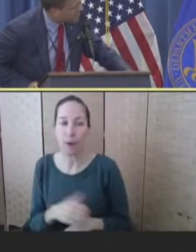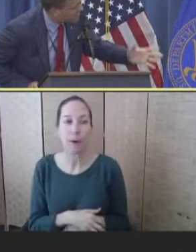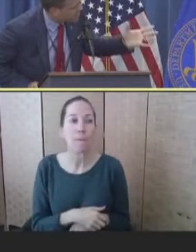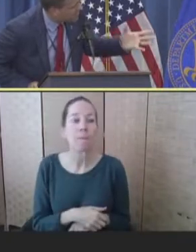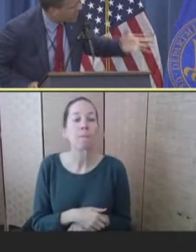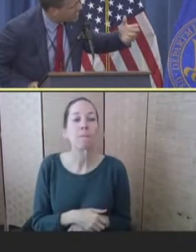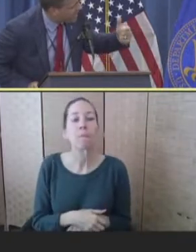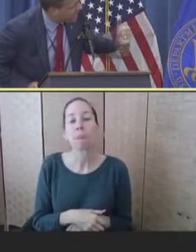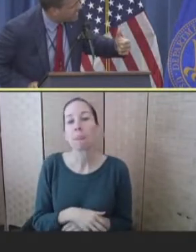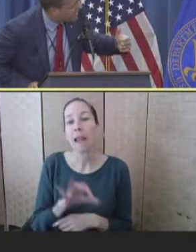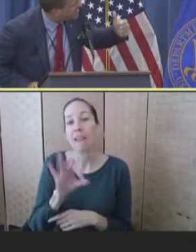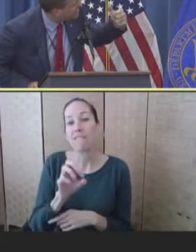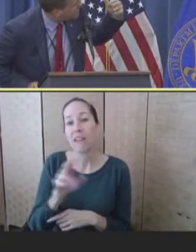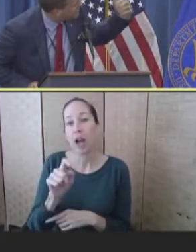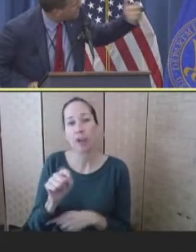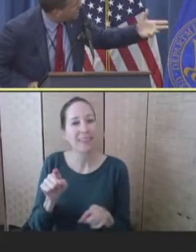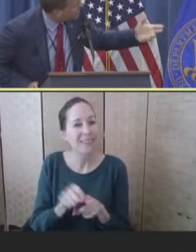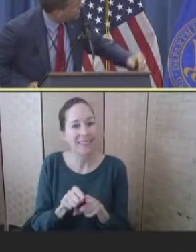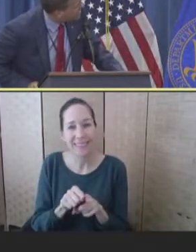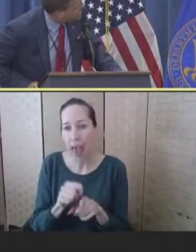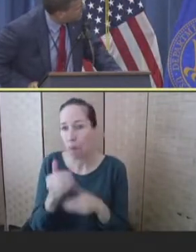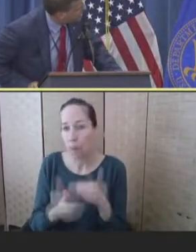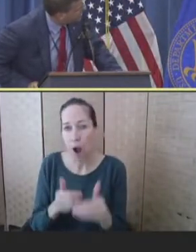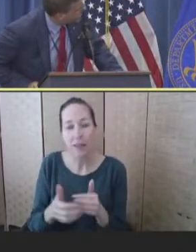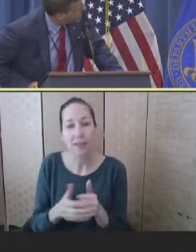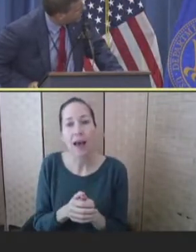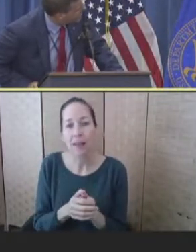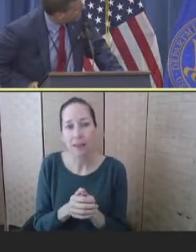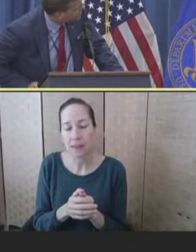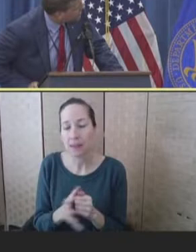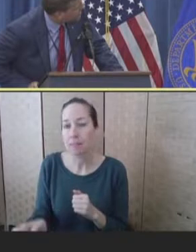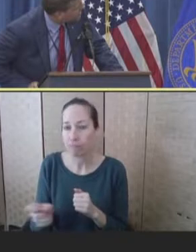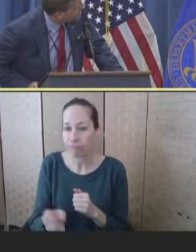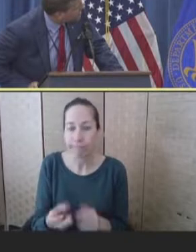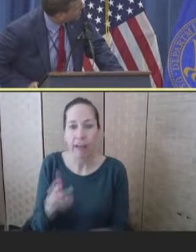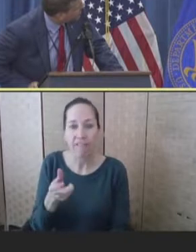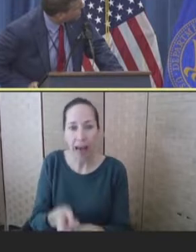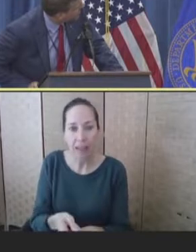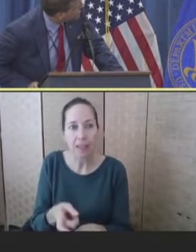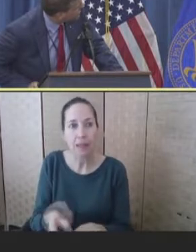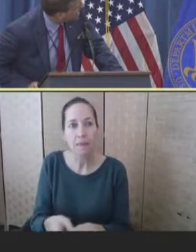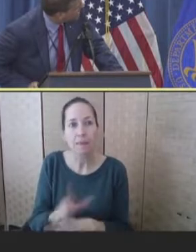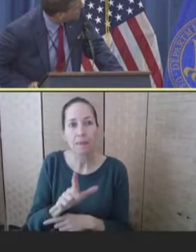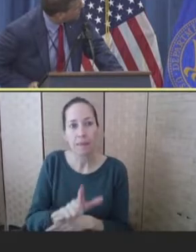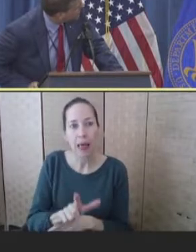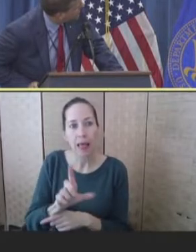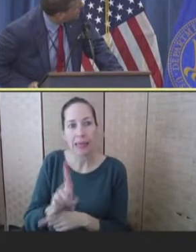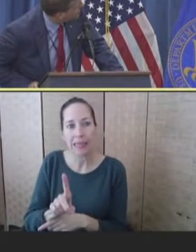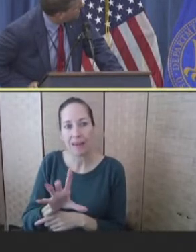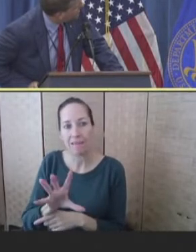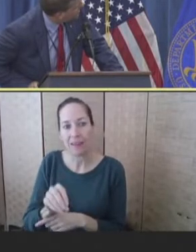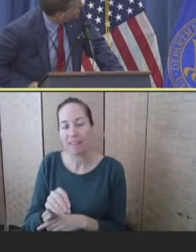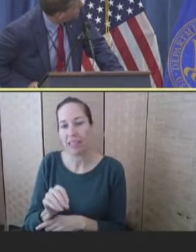We took ferrets, vaccinated them, and then administered again, LD50s of virus. Next slide.